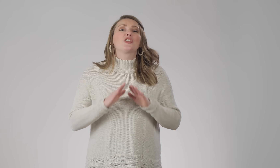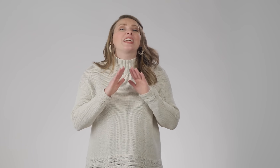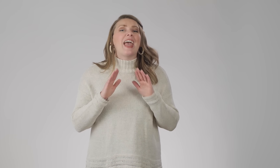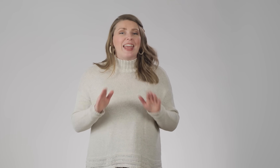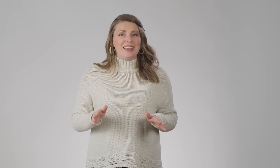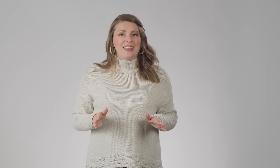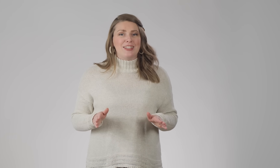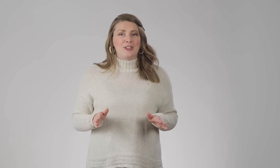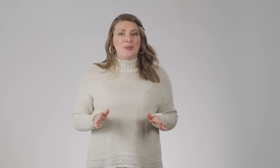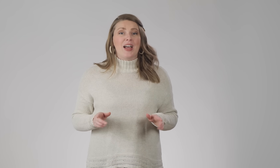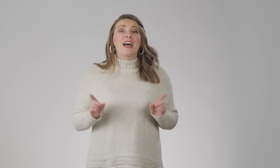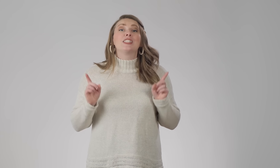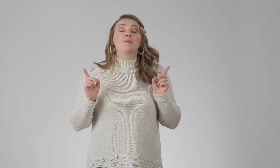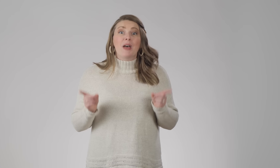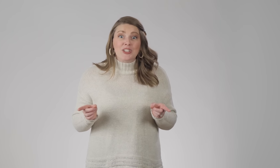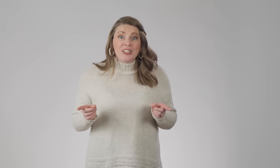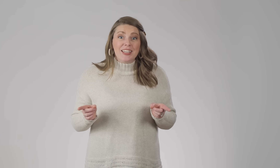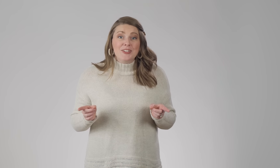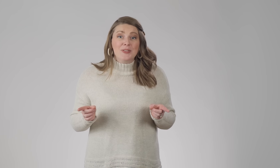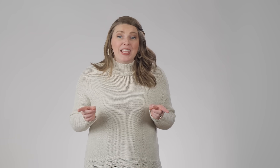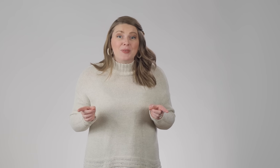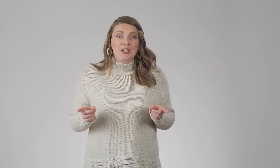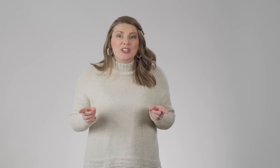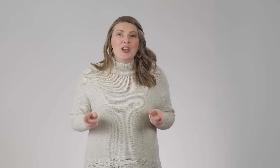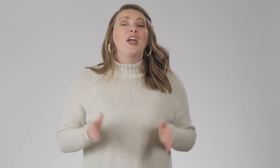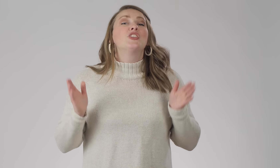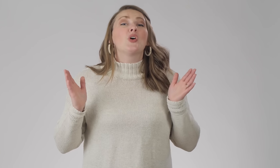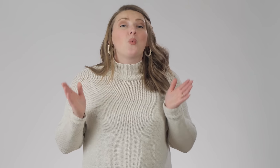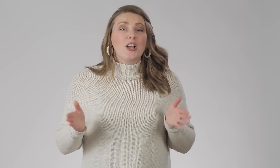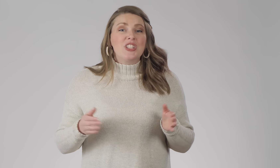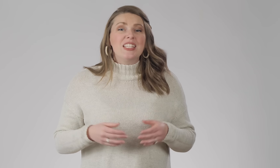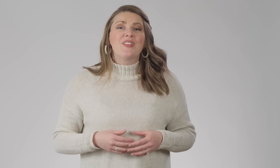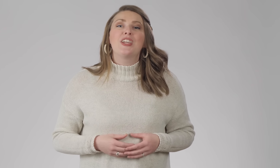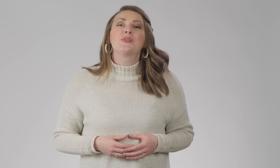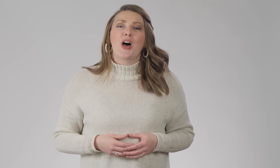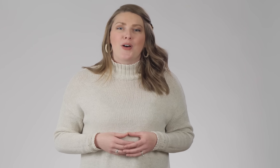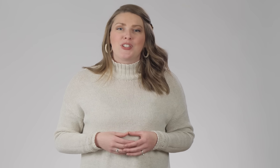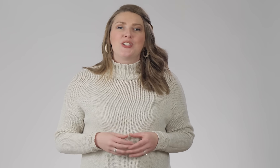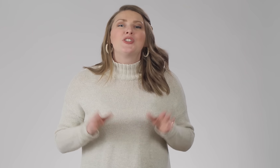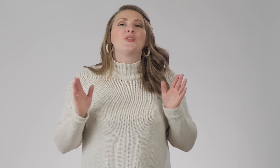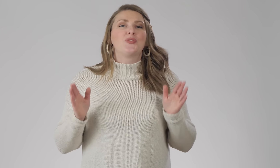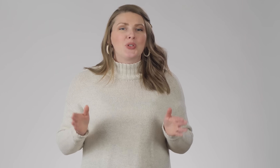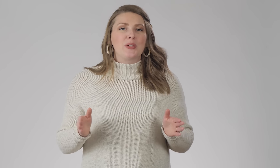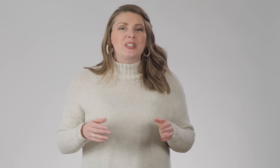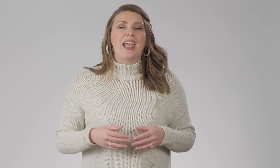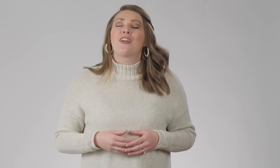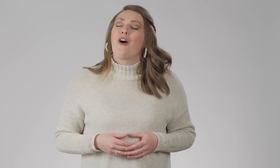learning anything new, especially a new language. So, watch these videos often to fully retain all